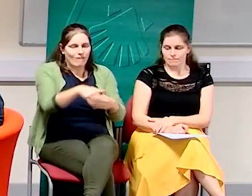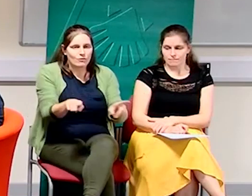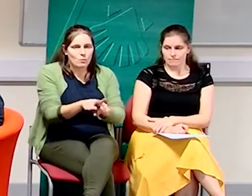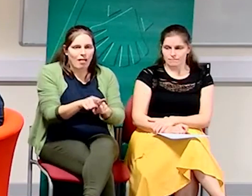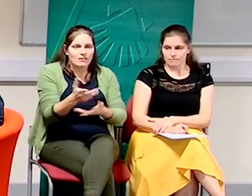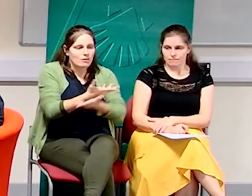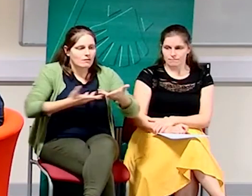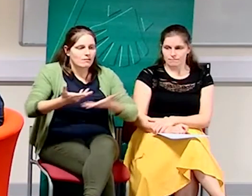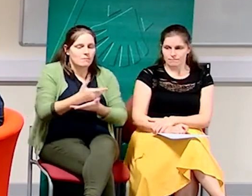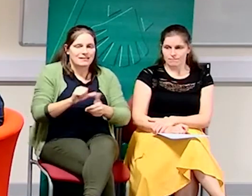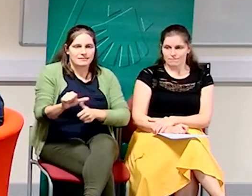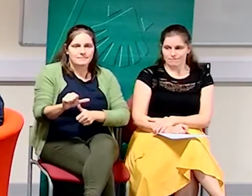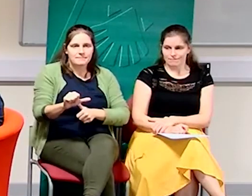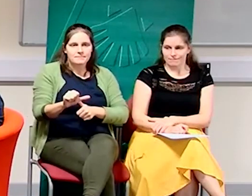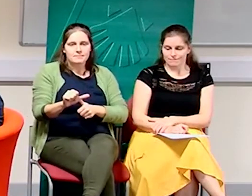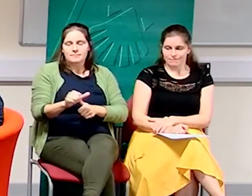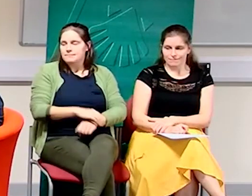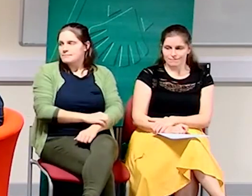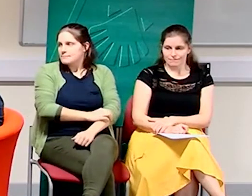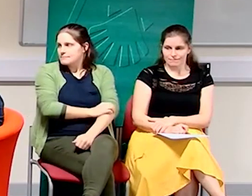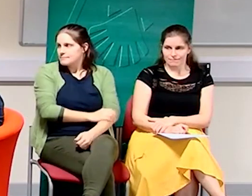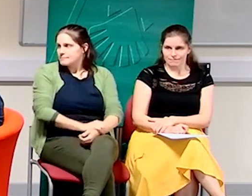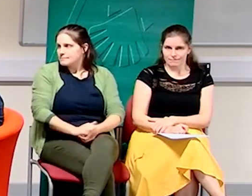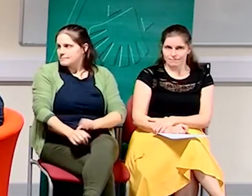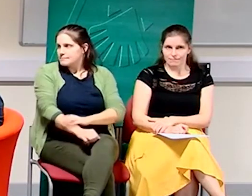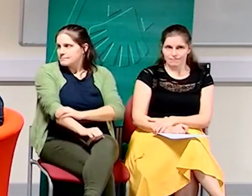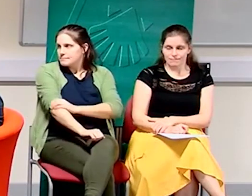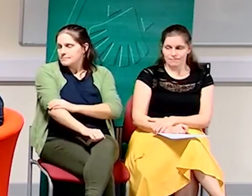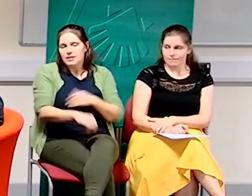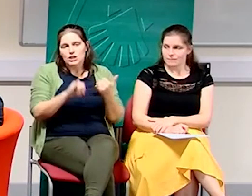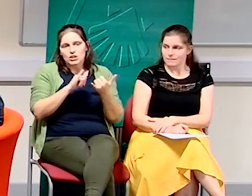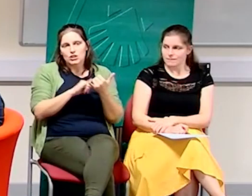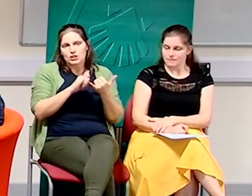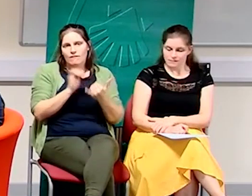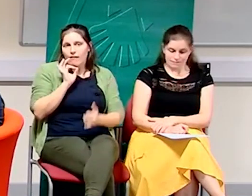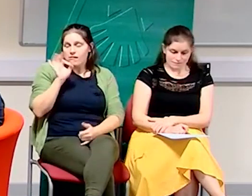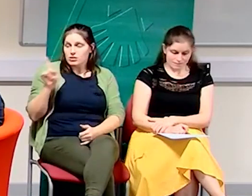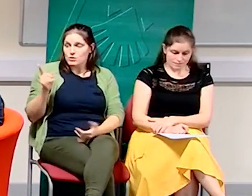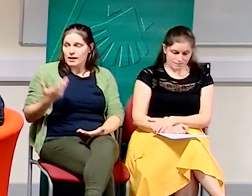out of this situation thank you Sophie I wonder if we might turn to you now and your knowledge